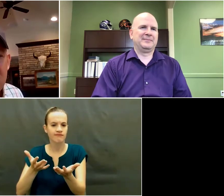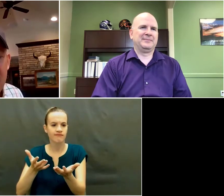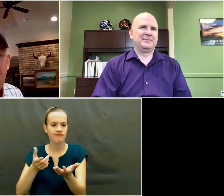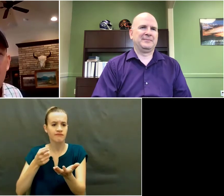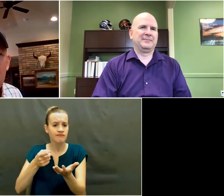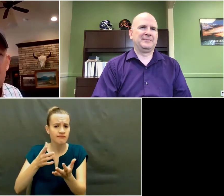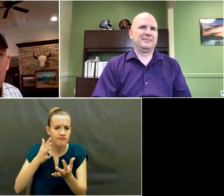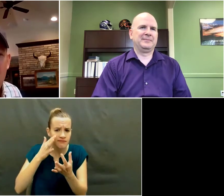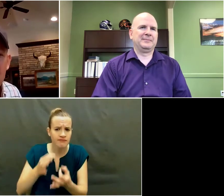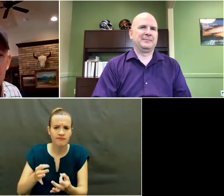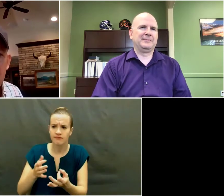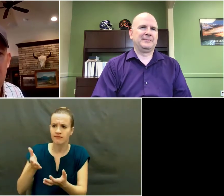this? And how long were you there and what were you doing?